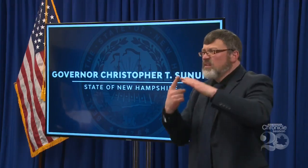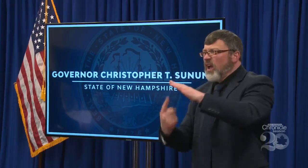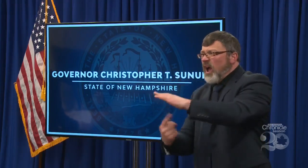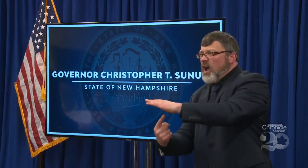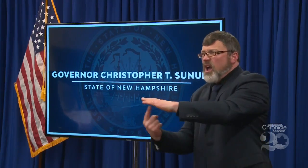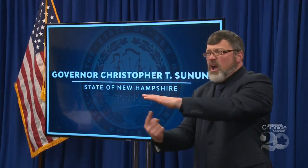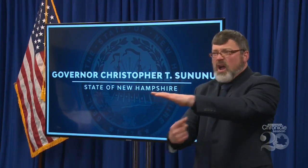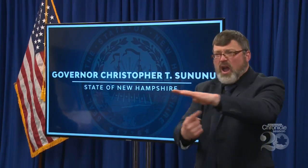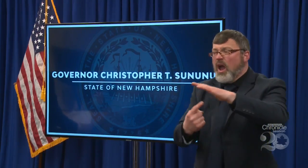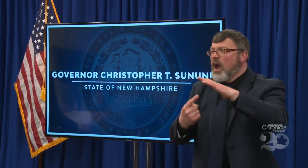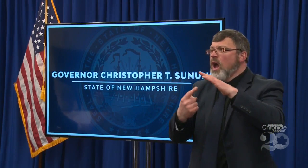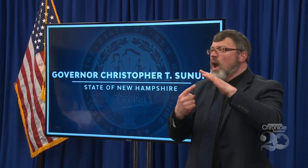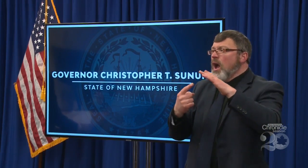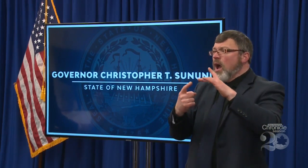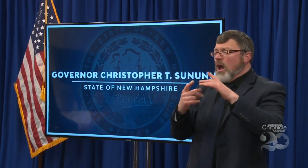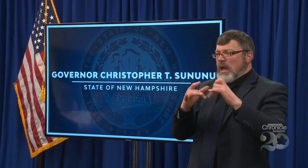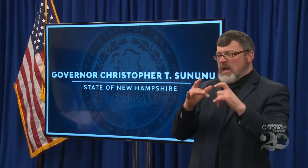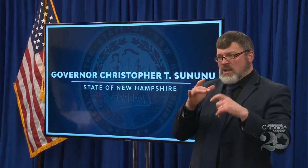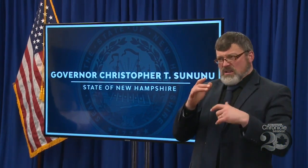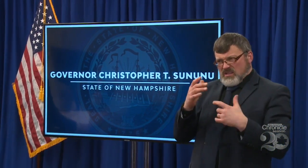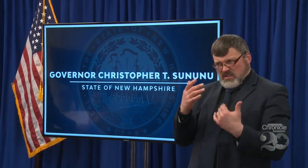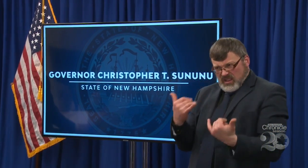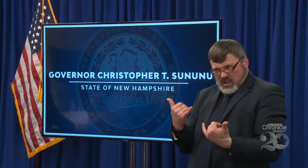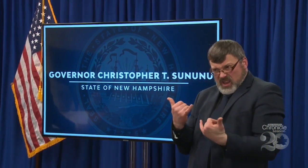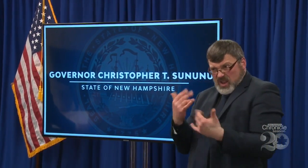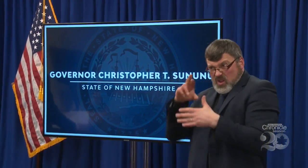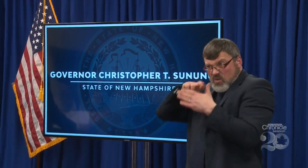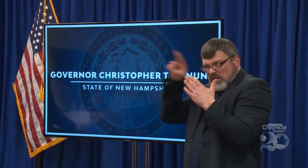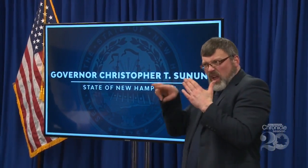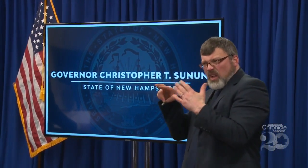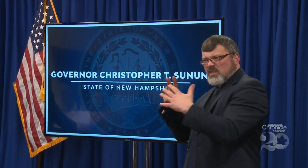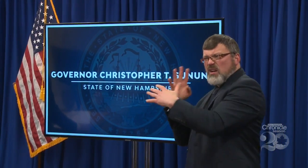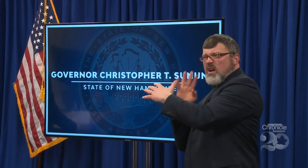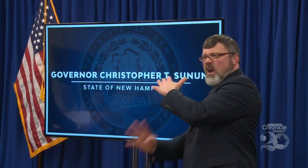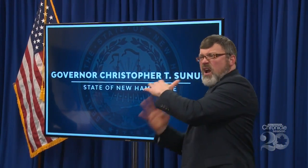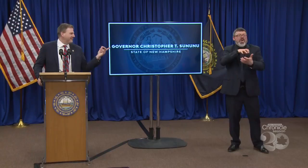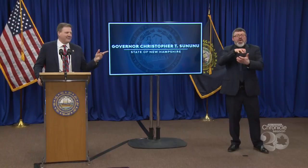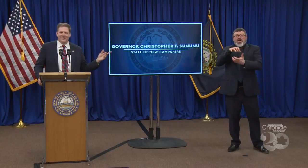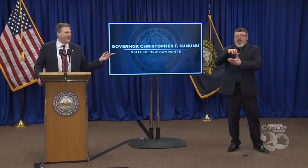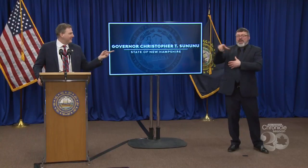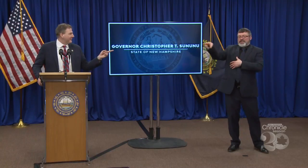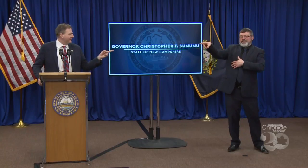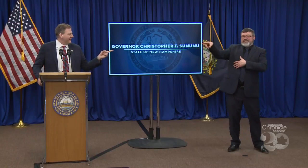A STRANGER CAME UP AN SAID, HE STARTED TO GESTURE TO